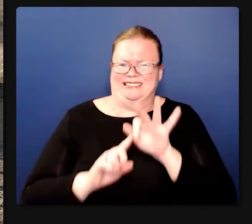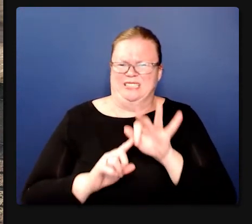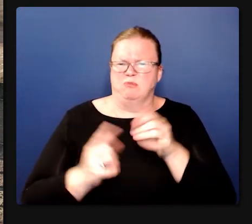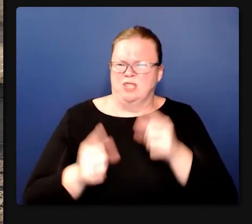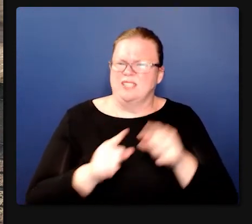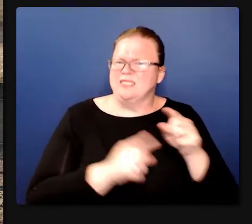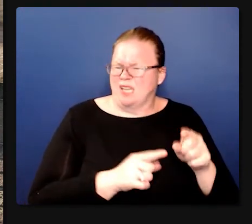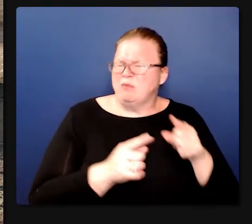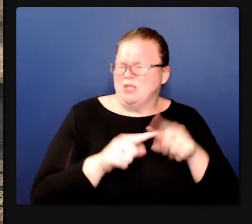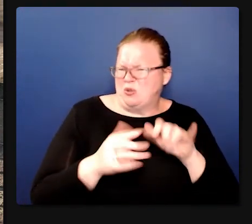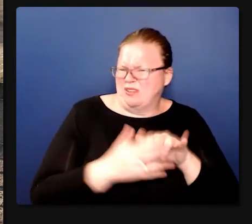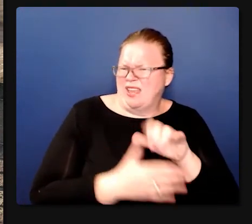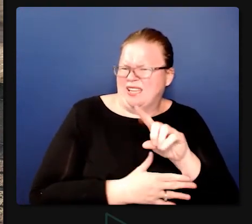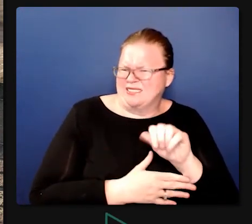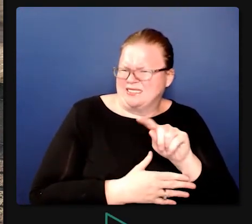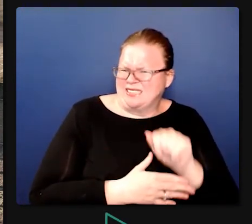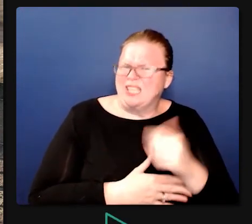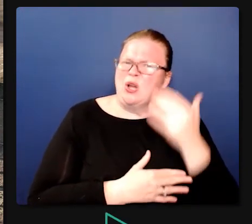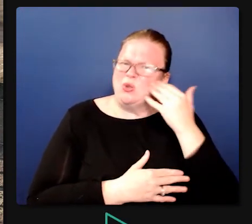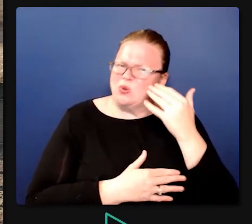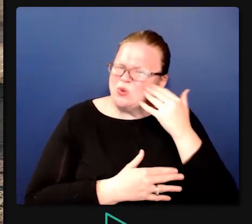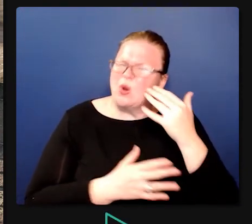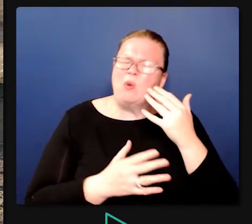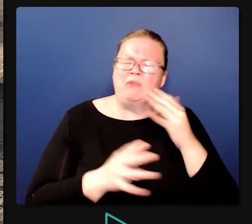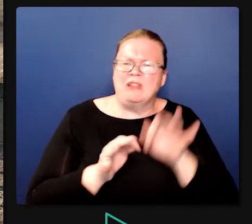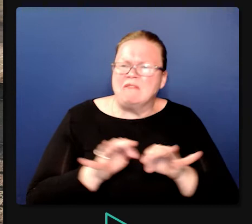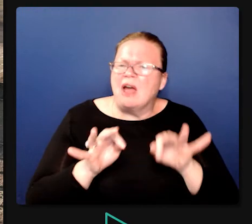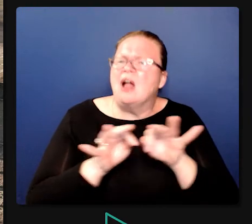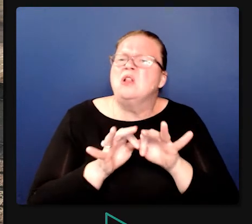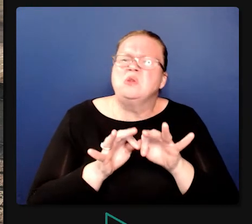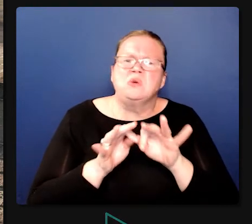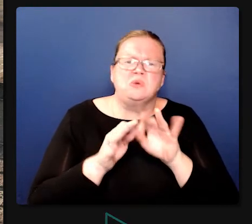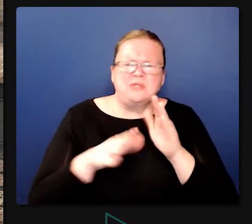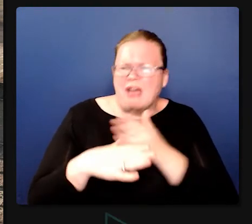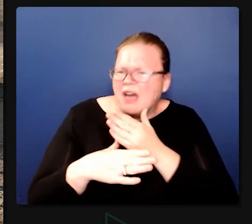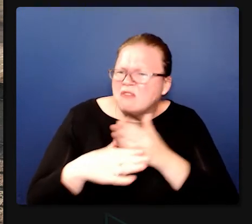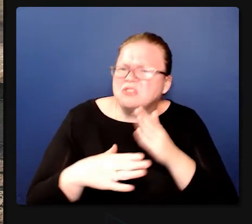in the telemetry data, like out-of-bound values, averages and whatnot